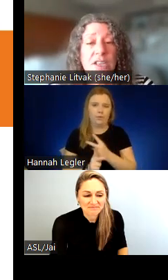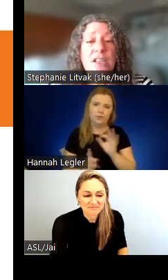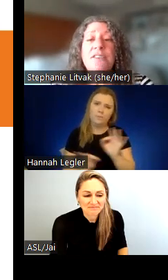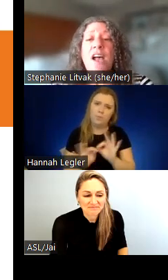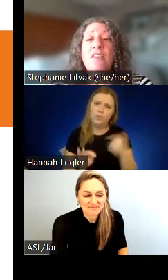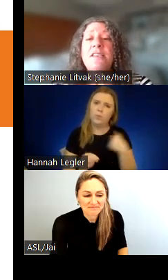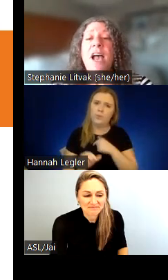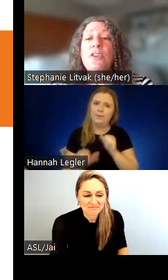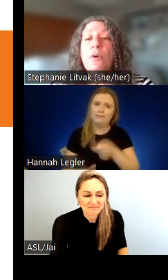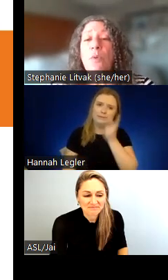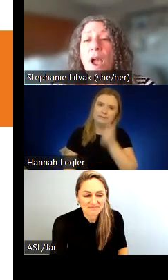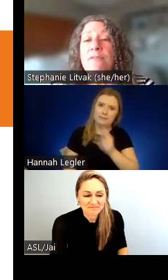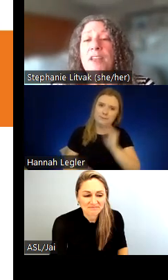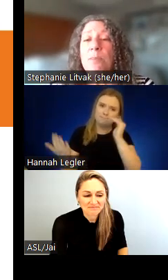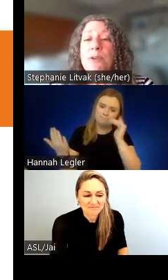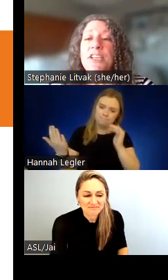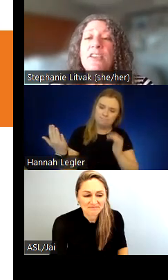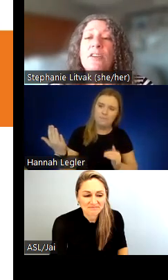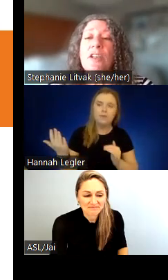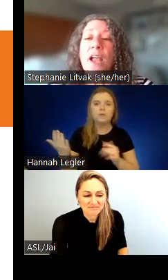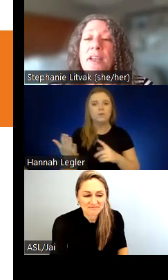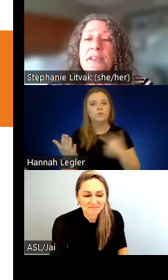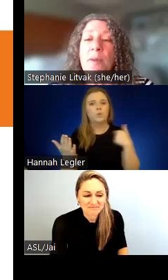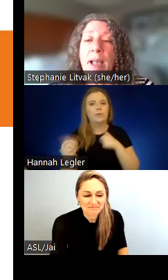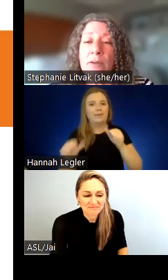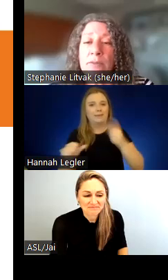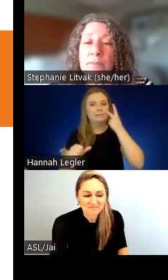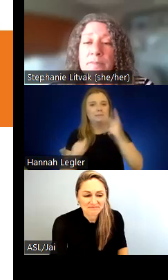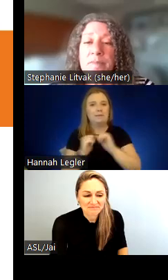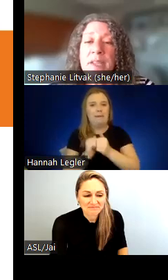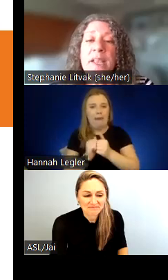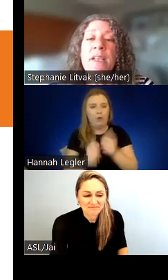Tell us how you arrived at a particular line item amount.